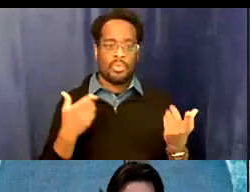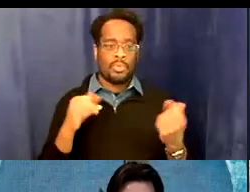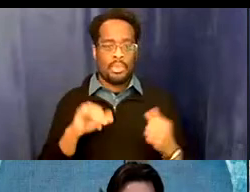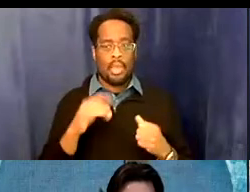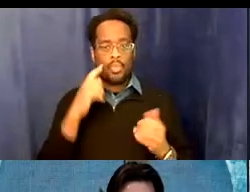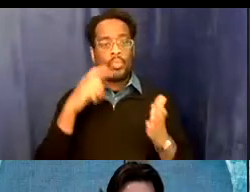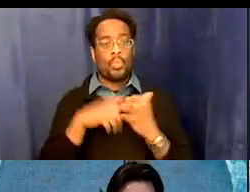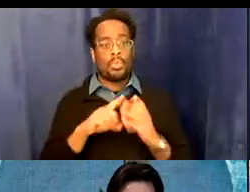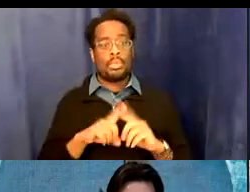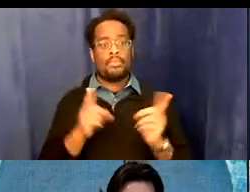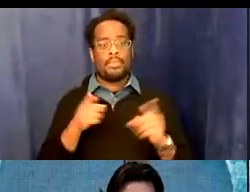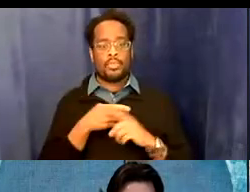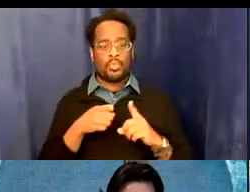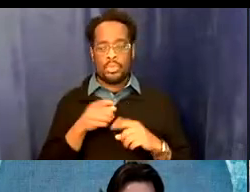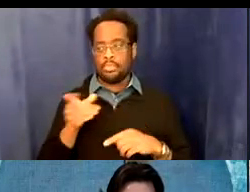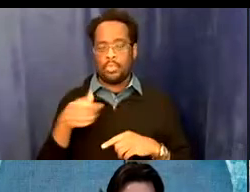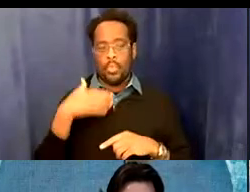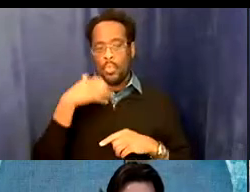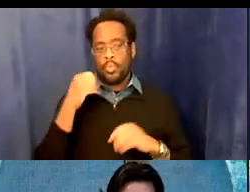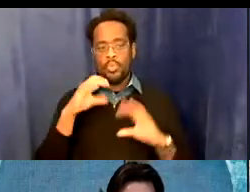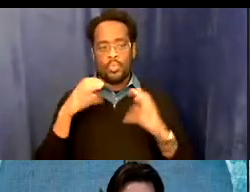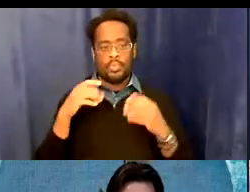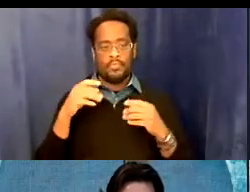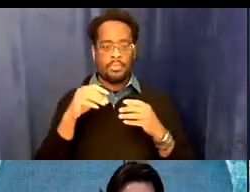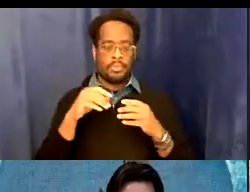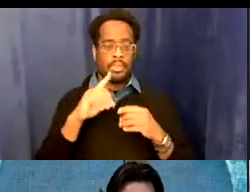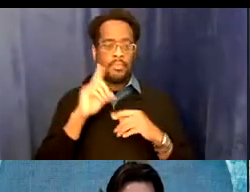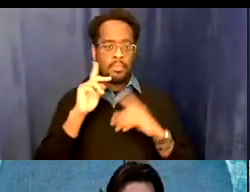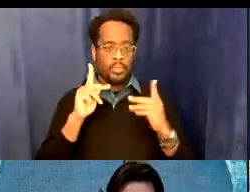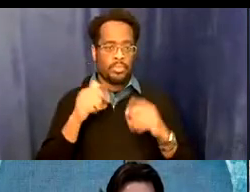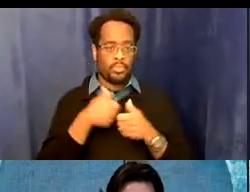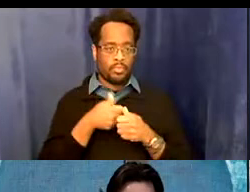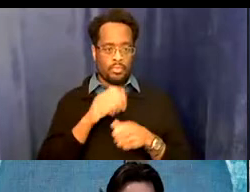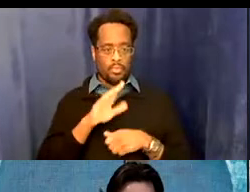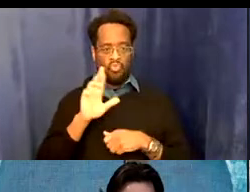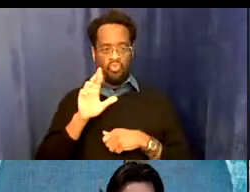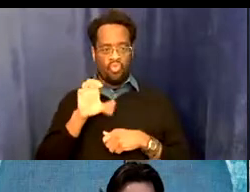their signs and you notice the difference in the way the older white signers sign compared to the